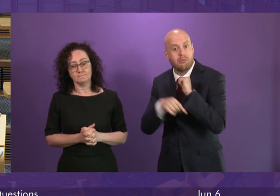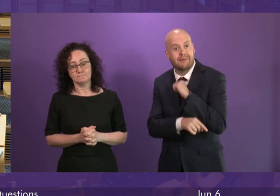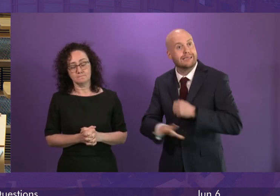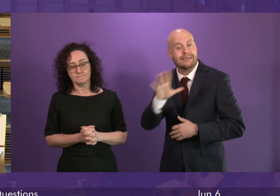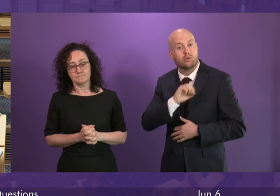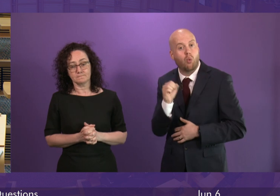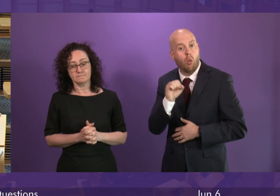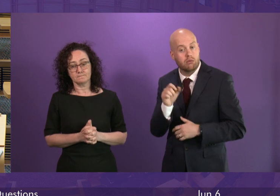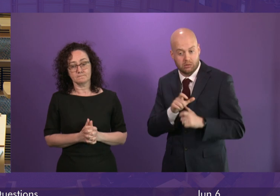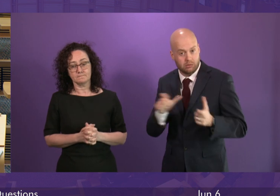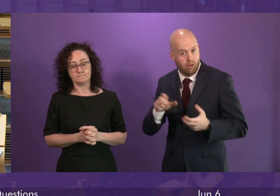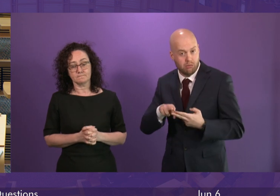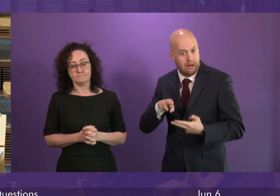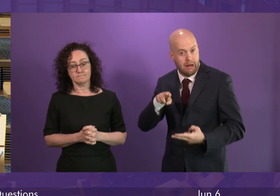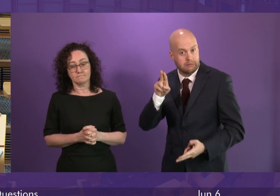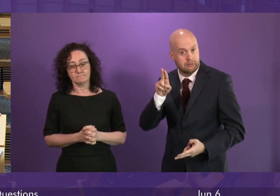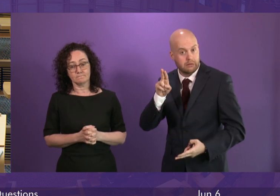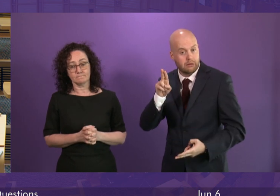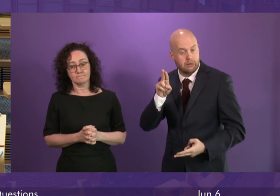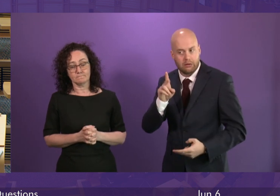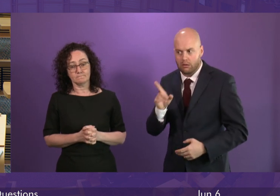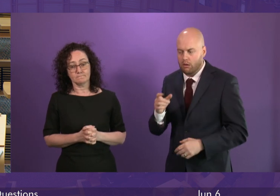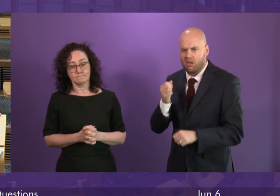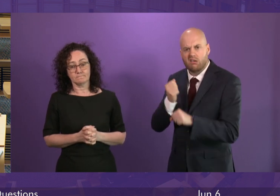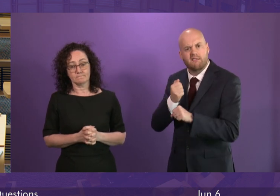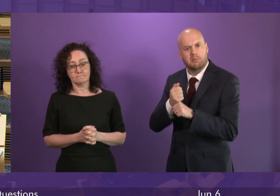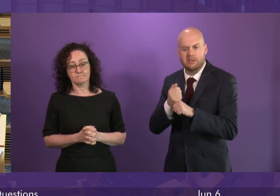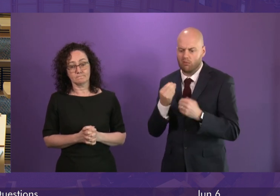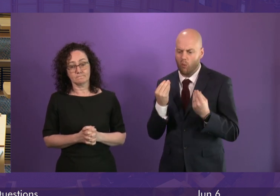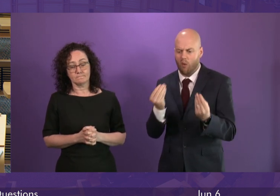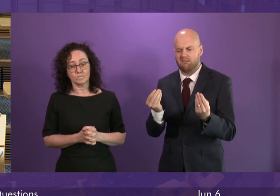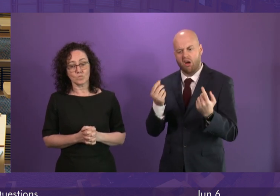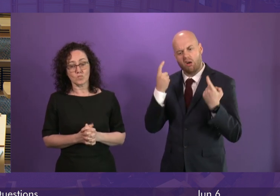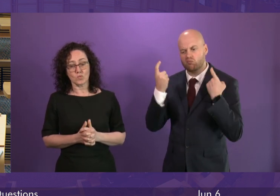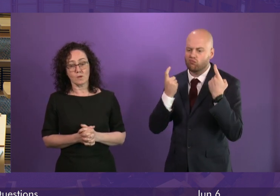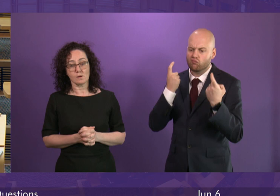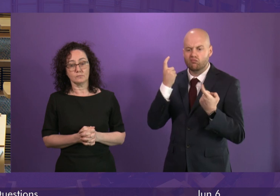While the Government has been offering up concepts, out in the real world more people